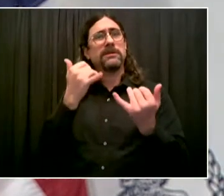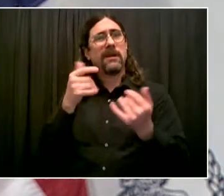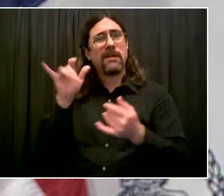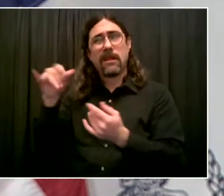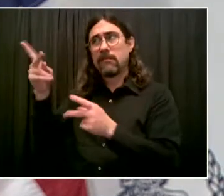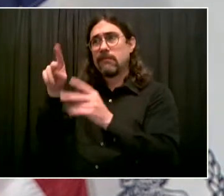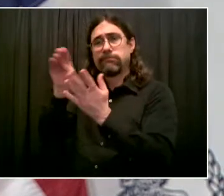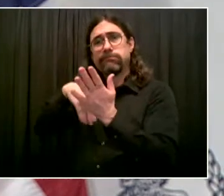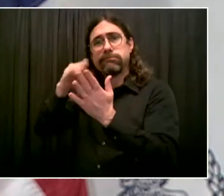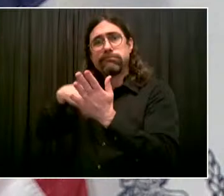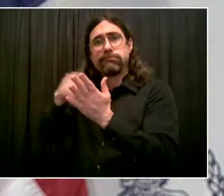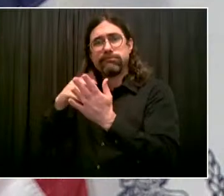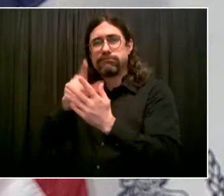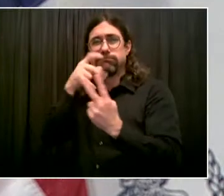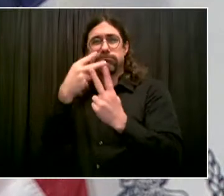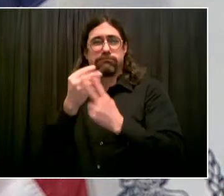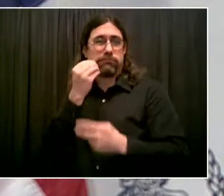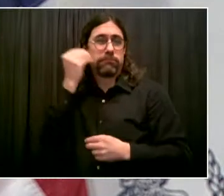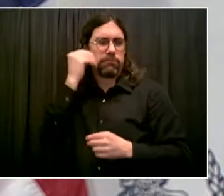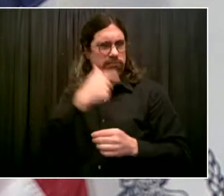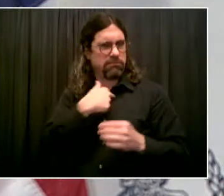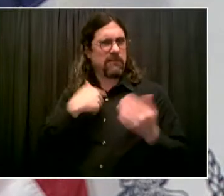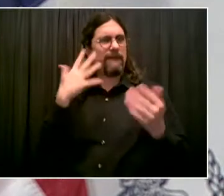TIMEFRAME THAT THE MAYOR HAS SET UP.